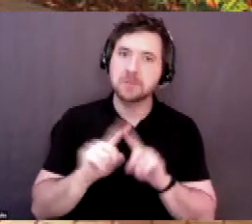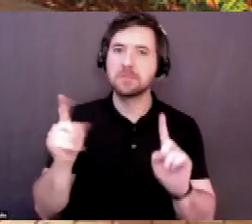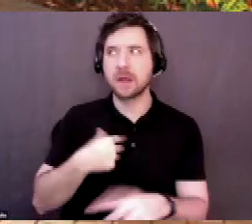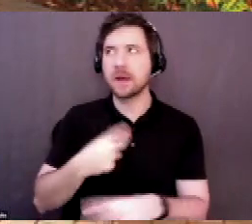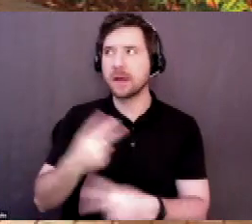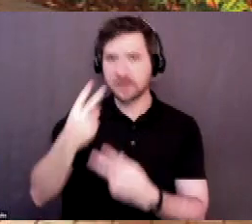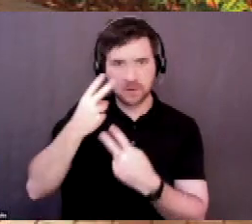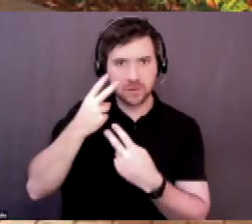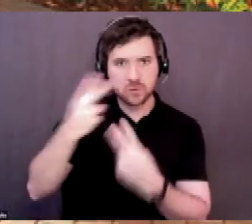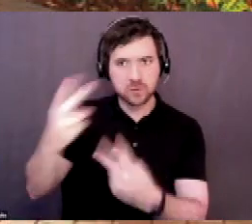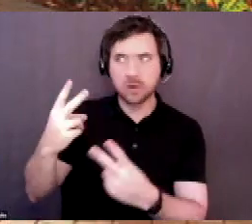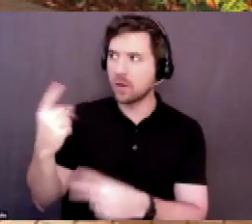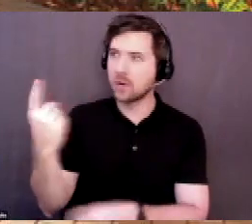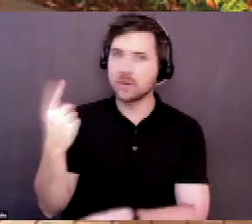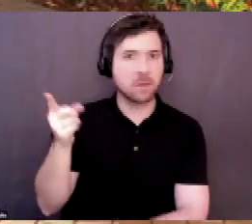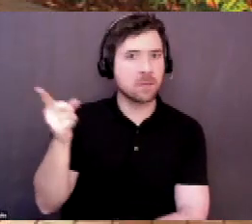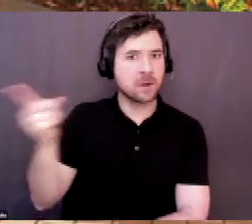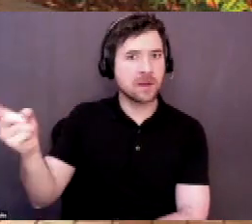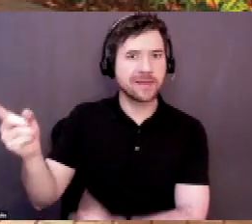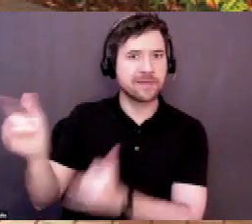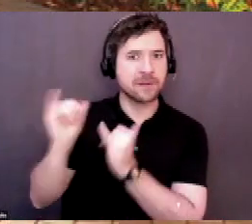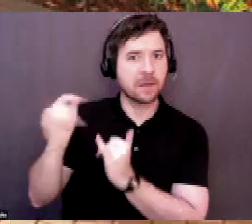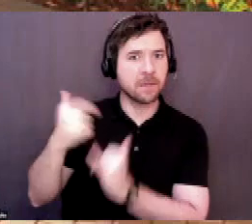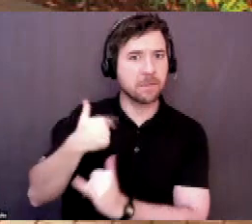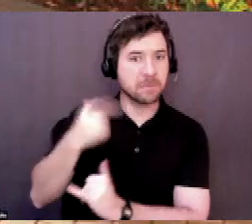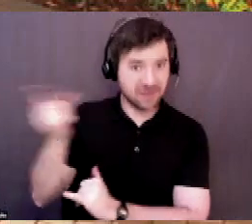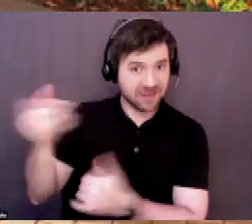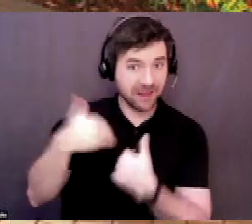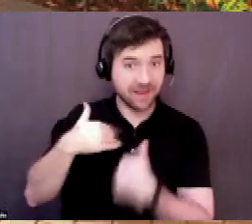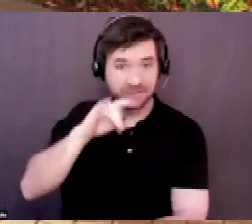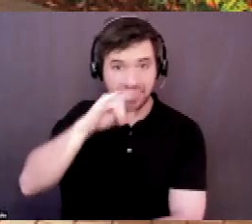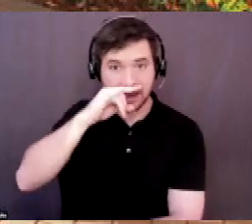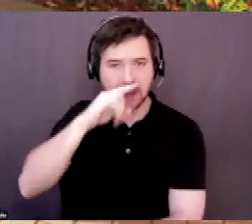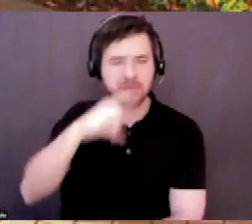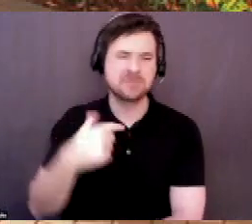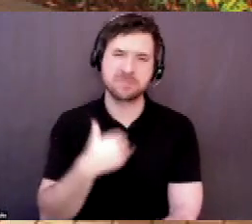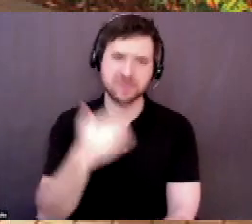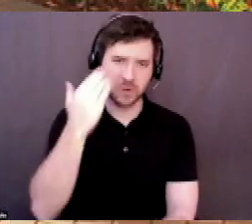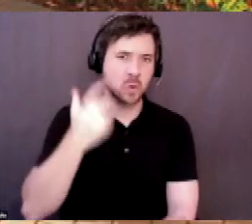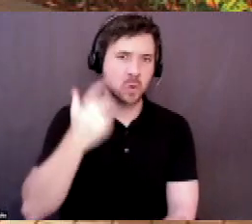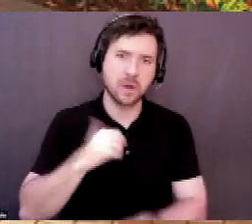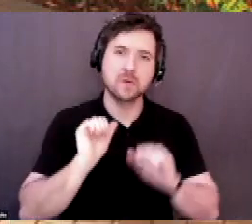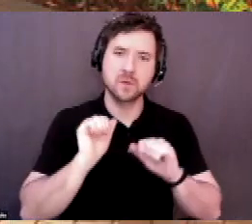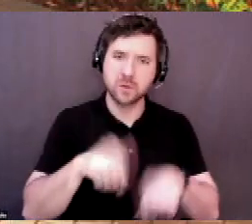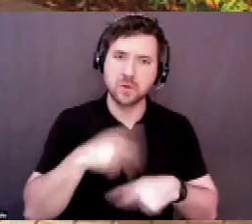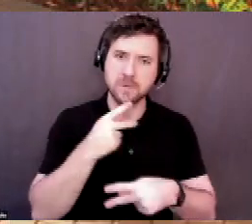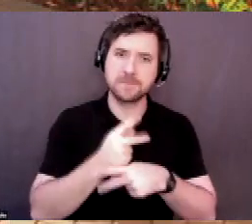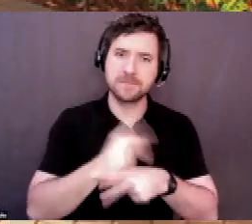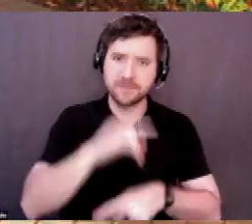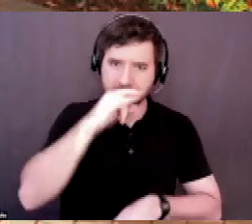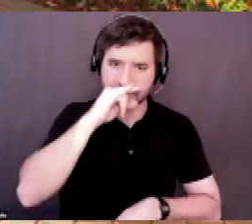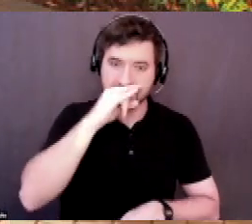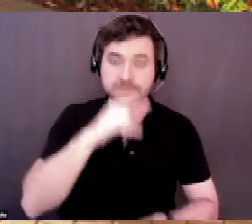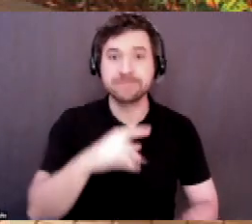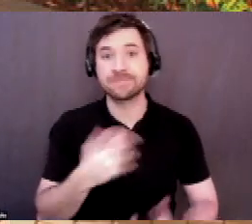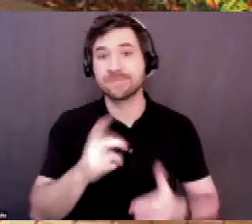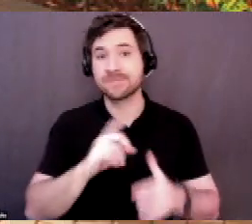I knew that I probably would find a way to be able to take care of them. Got married to a wonderful guy